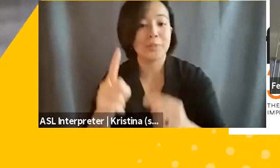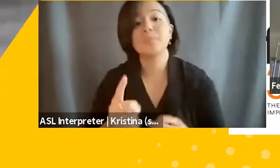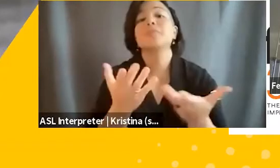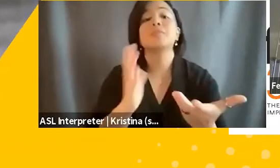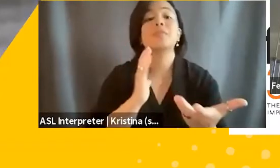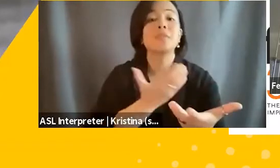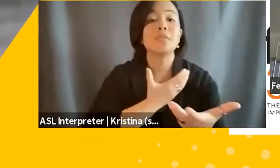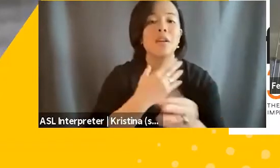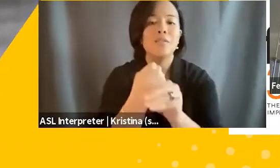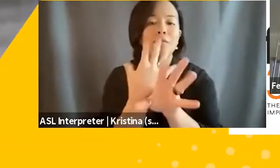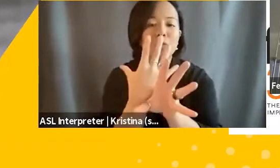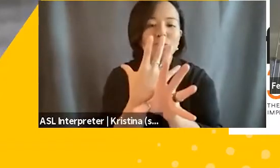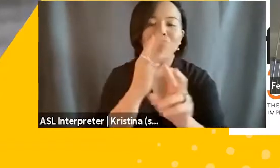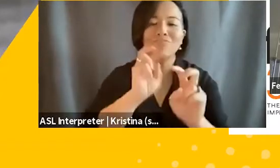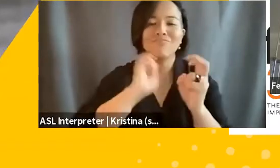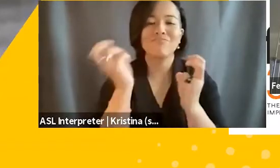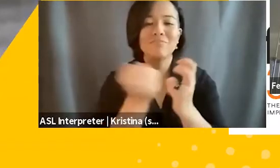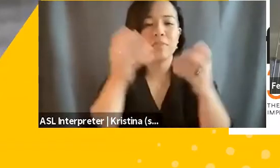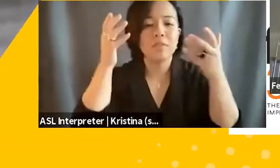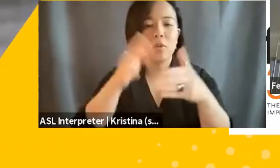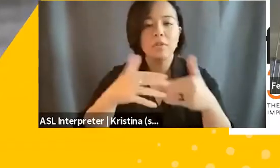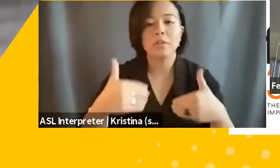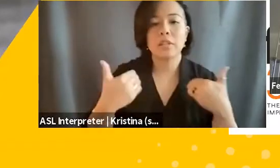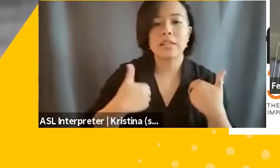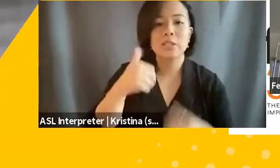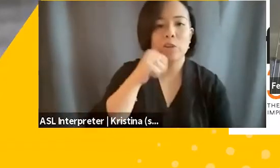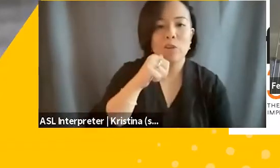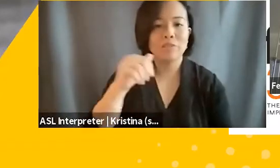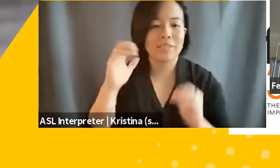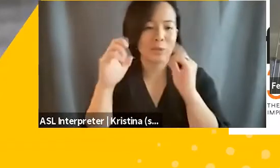This is our virtual roundtable focused on adolescent girls' education.